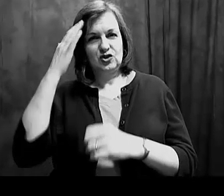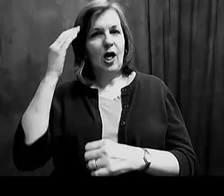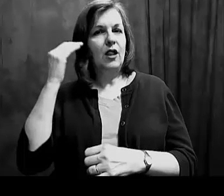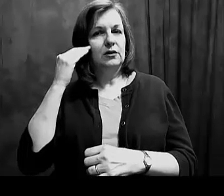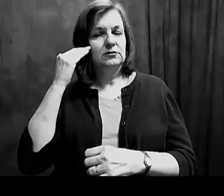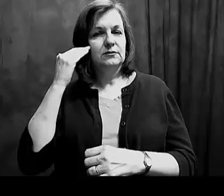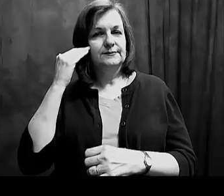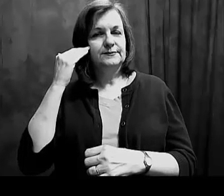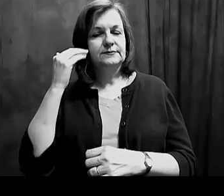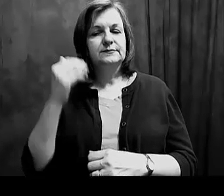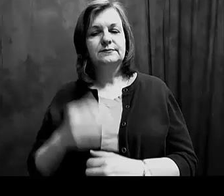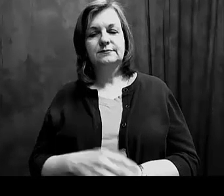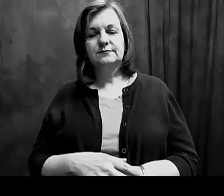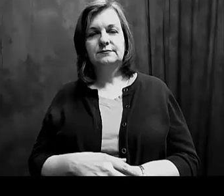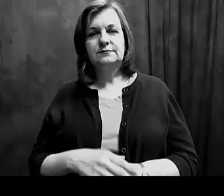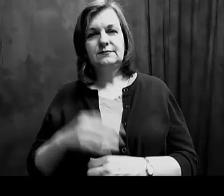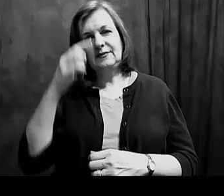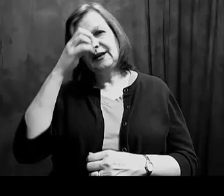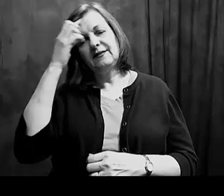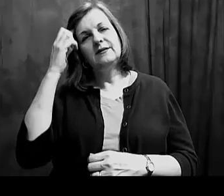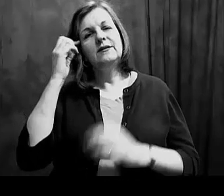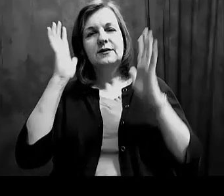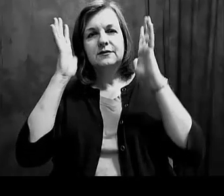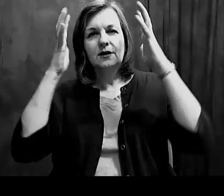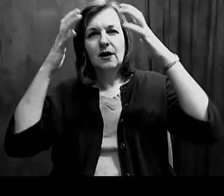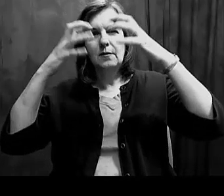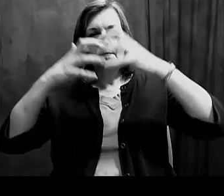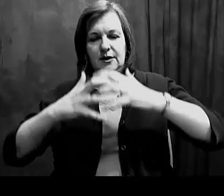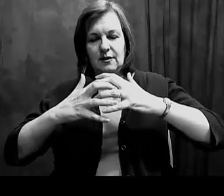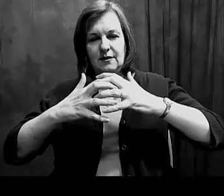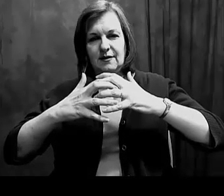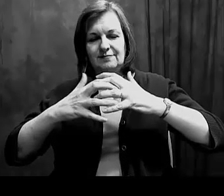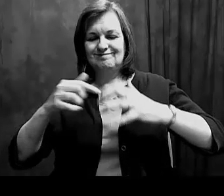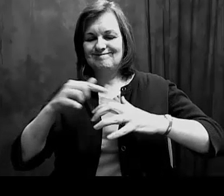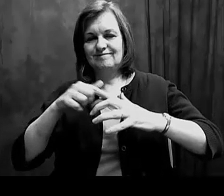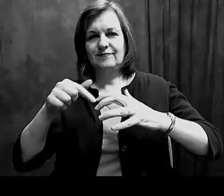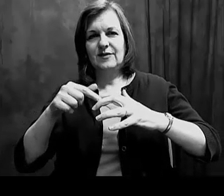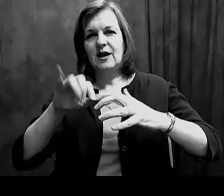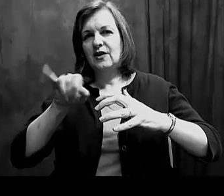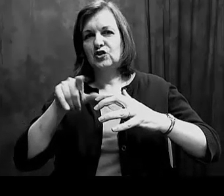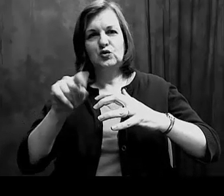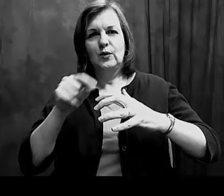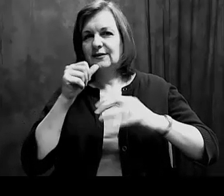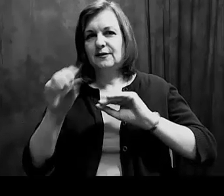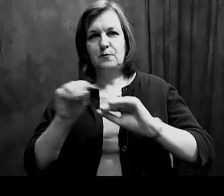and there is no movement here they're meant to remain solid and nonmovable unlike